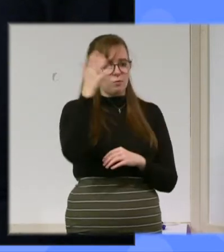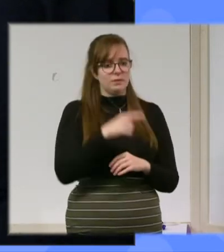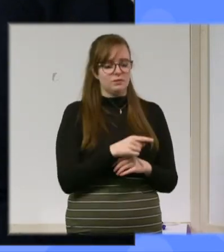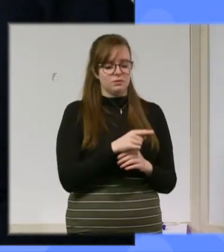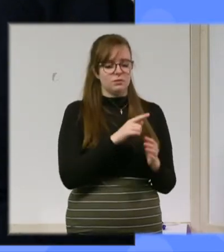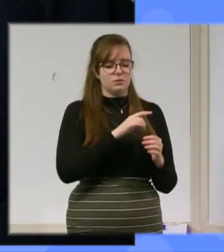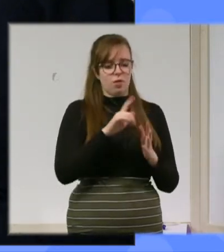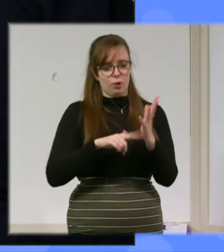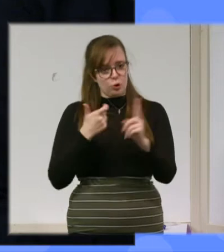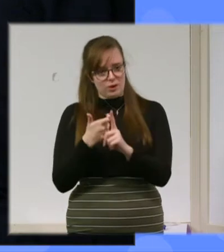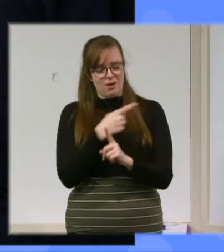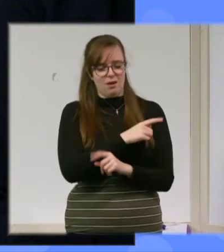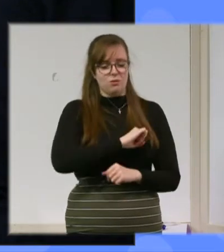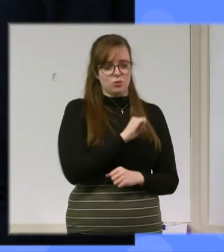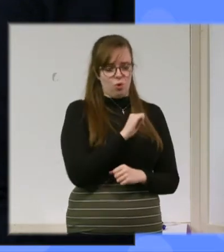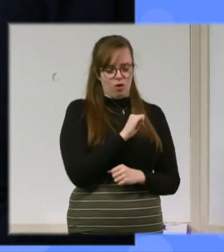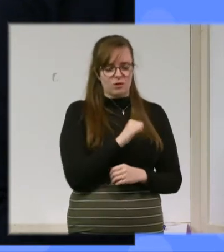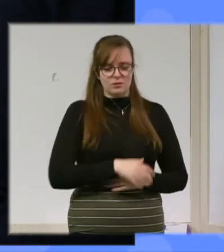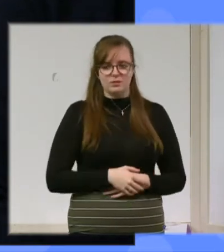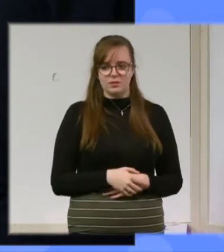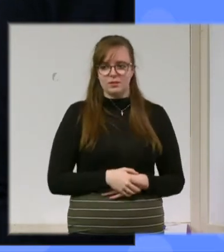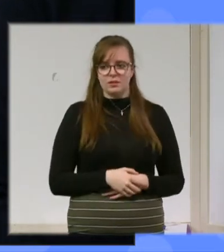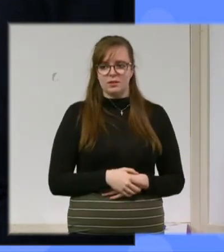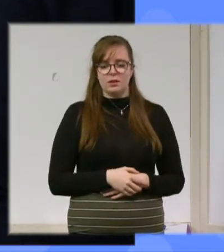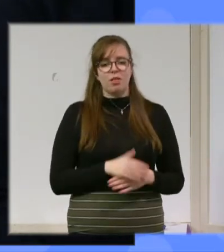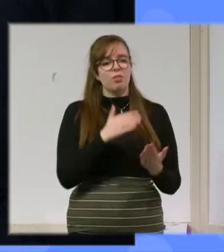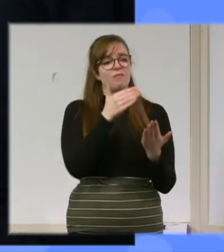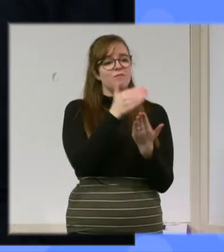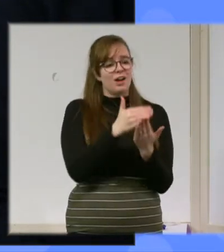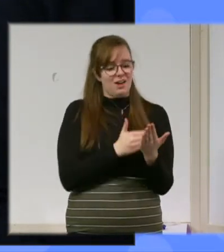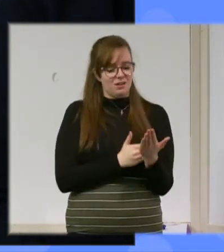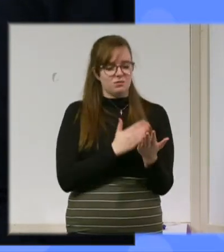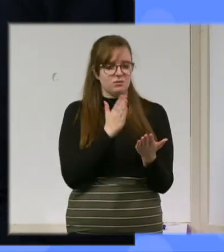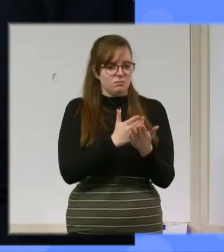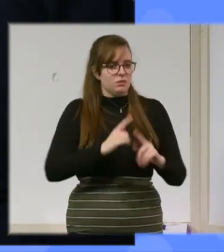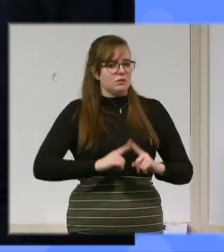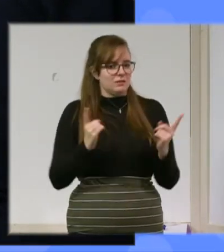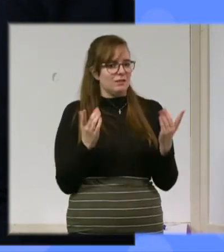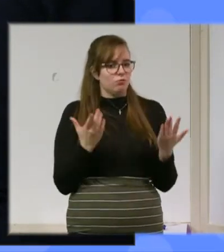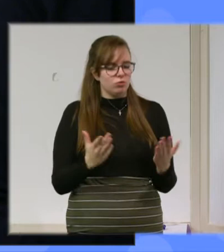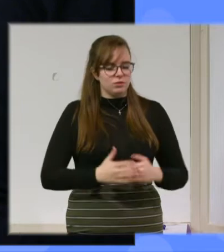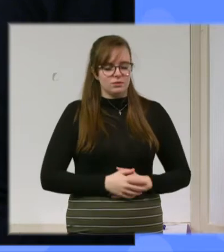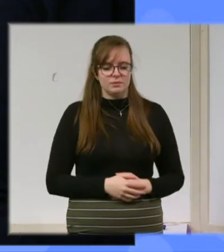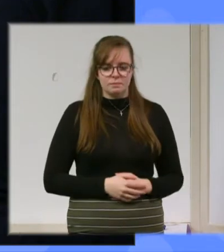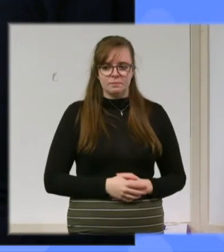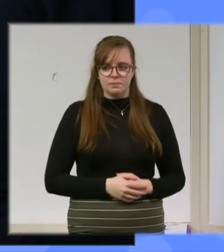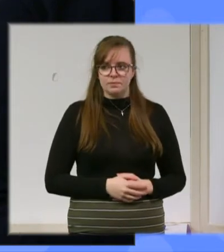suppose just the state and the facts are very different I have never believed in